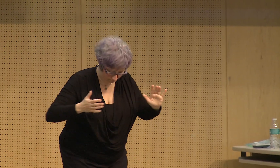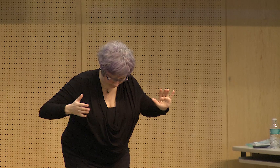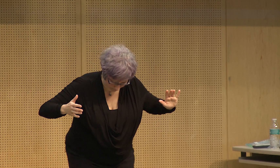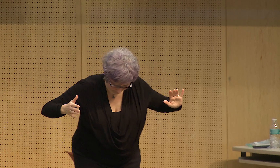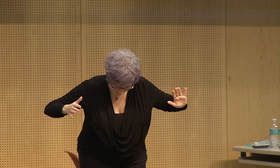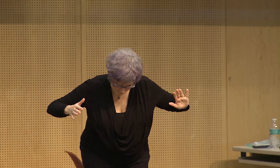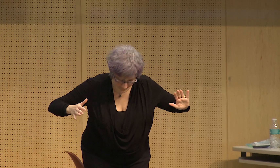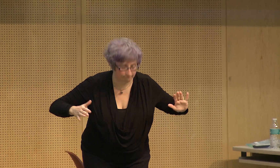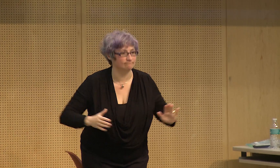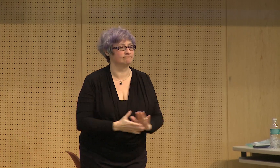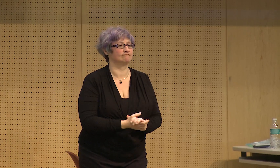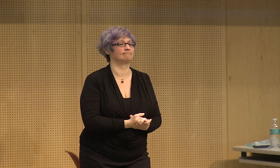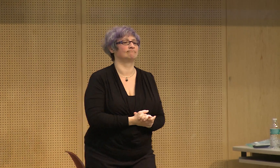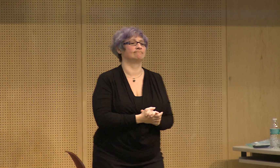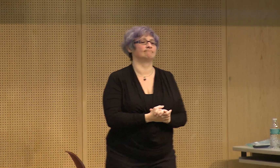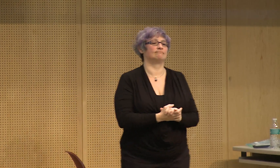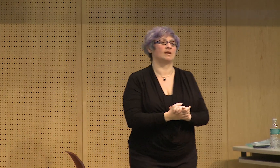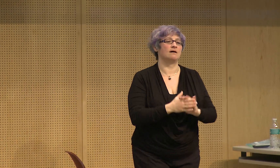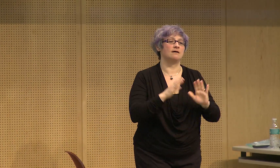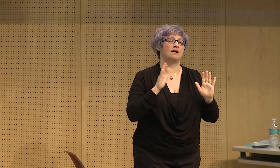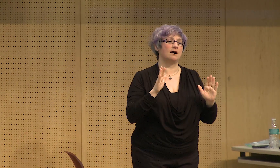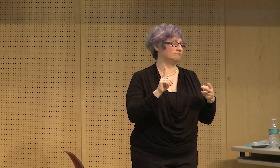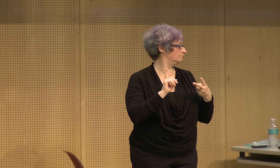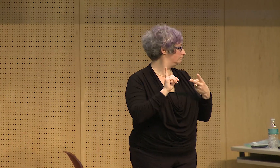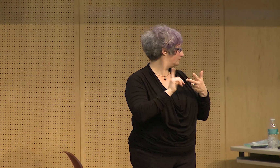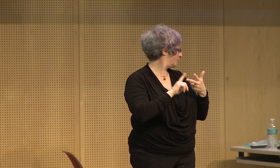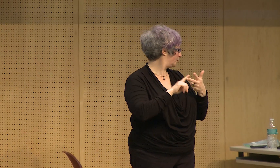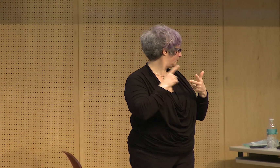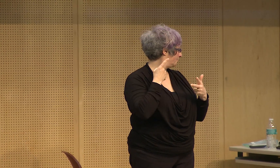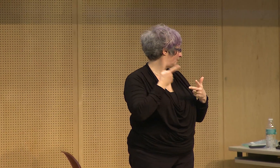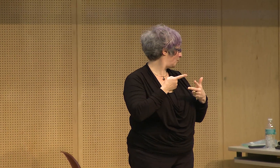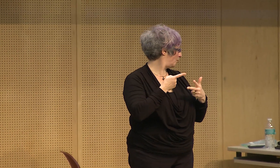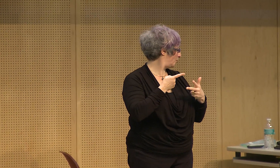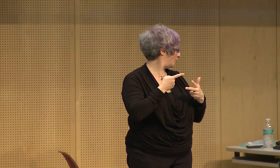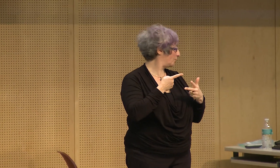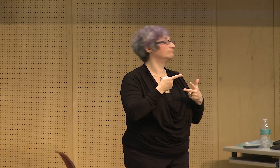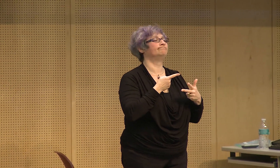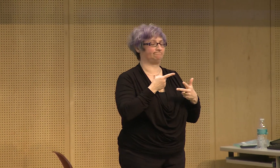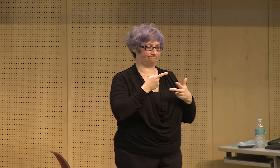and the projects that I've been involved in, we've been able to show this.